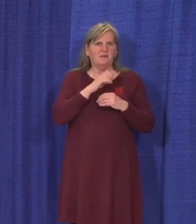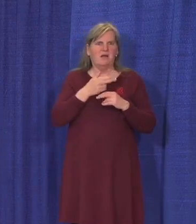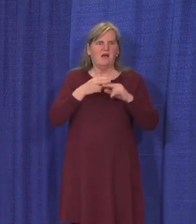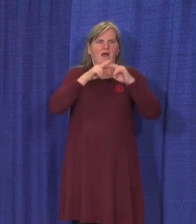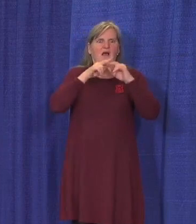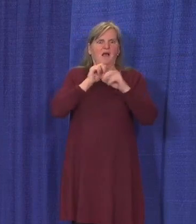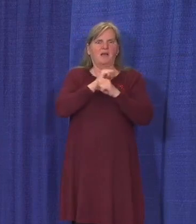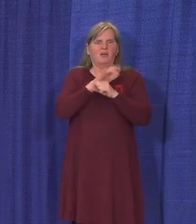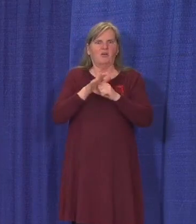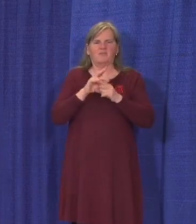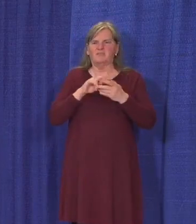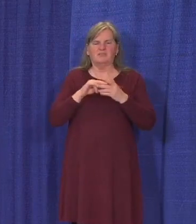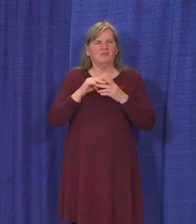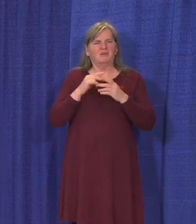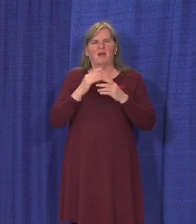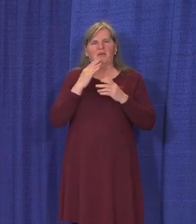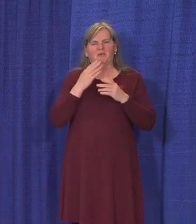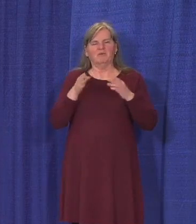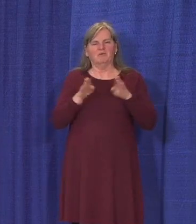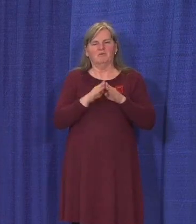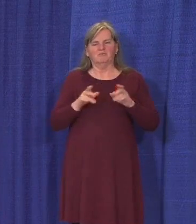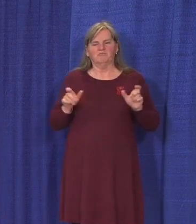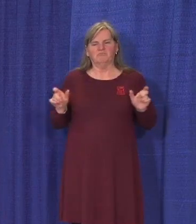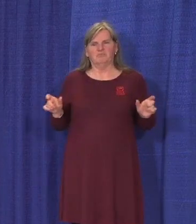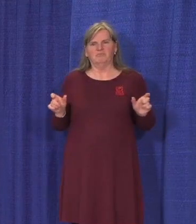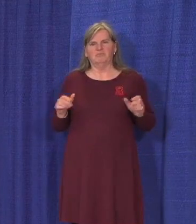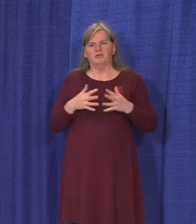jurisdictions seeing much more